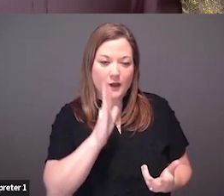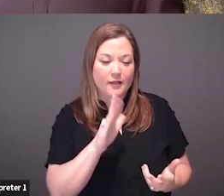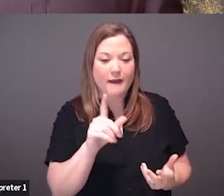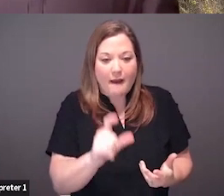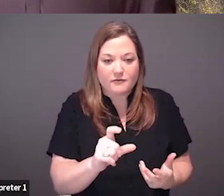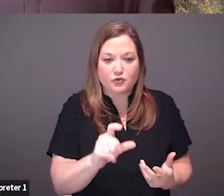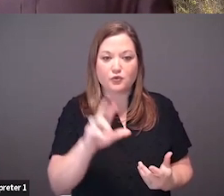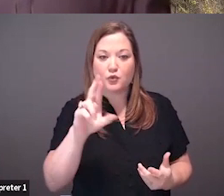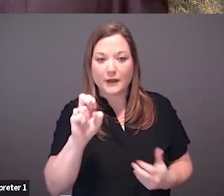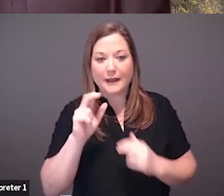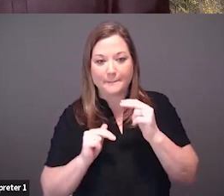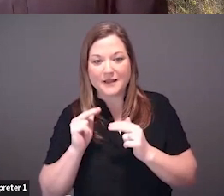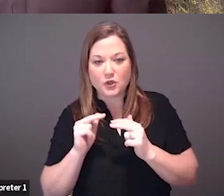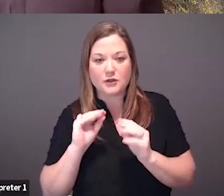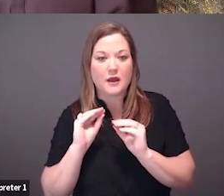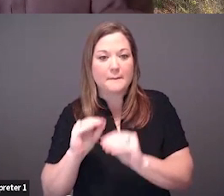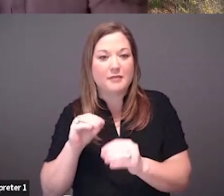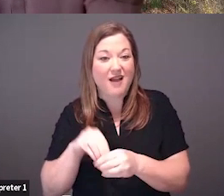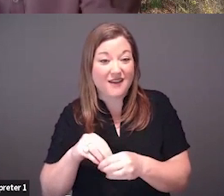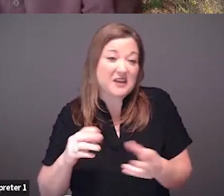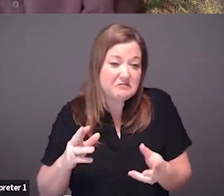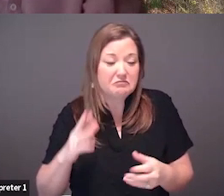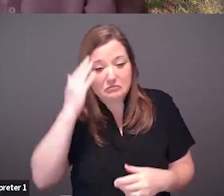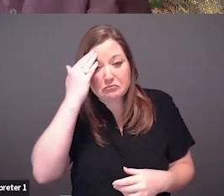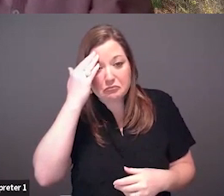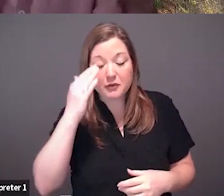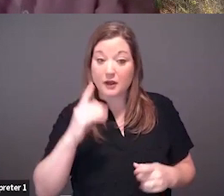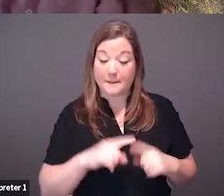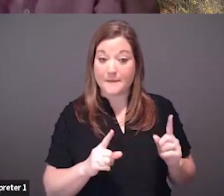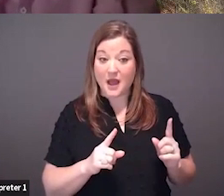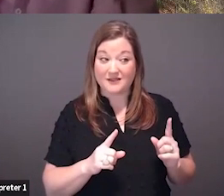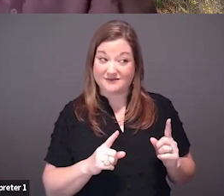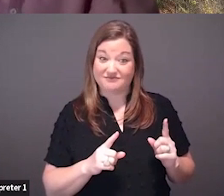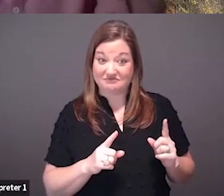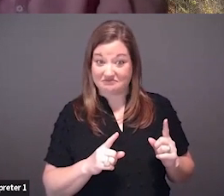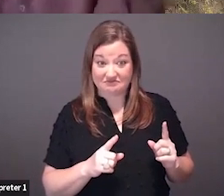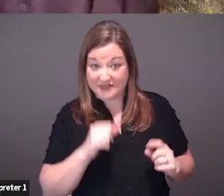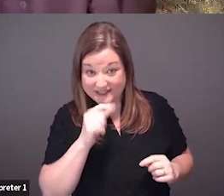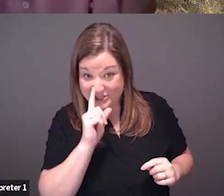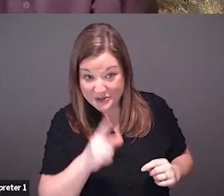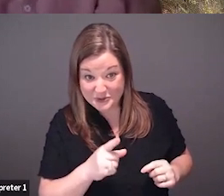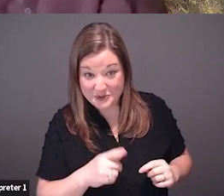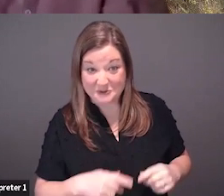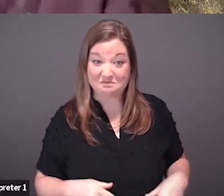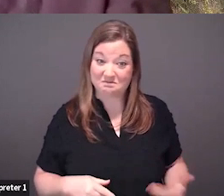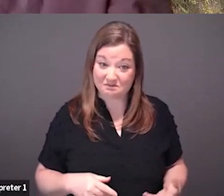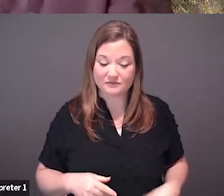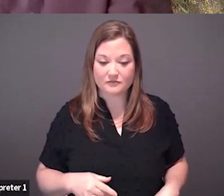Some of this is going to have to wait till that. Turns out that that's not been true of anything. That's good to know. It was easier than you thought it would be.